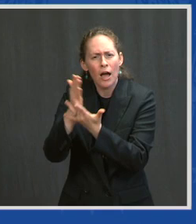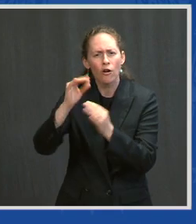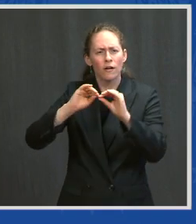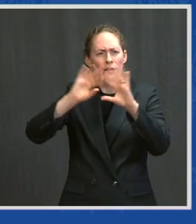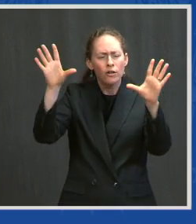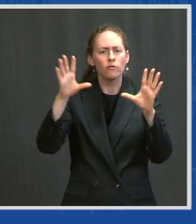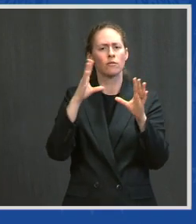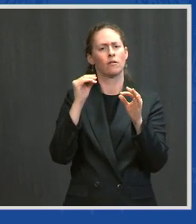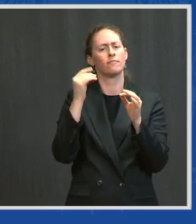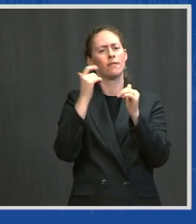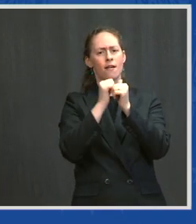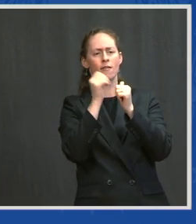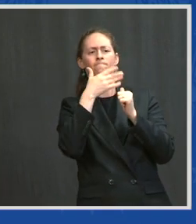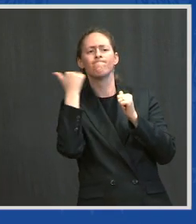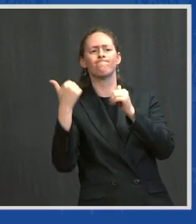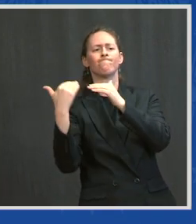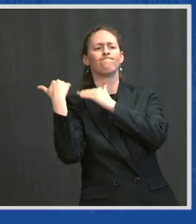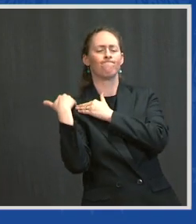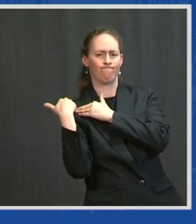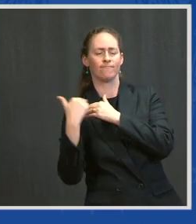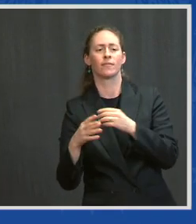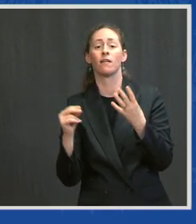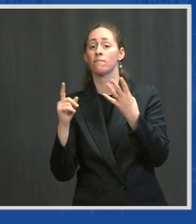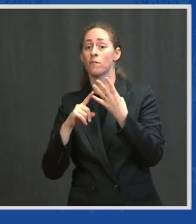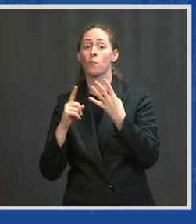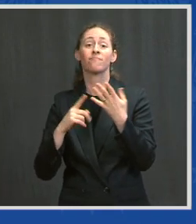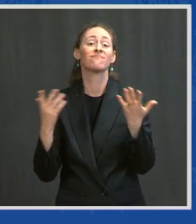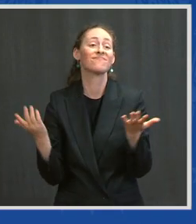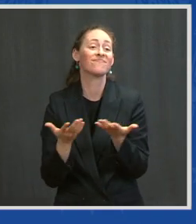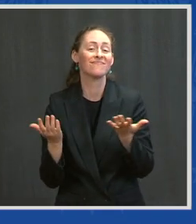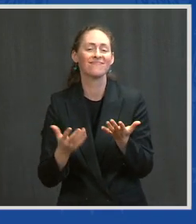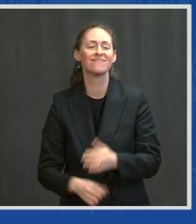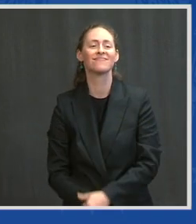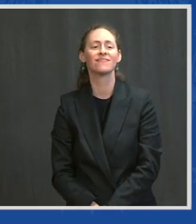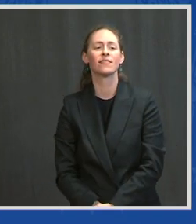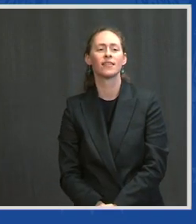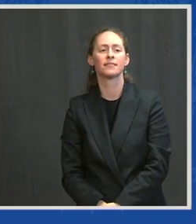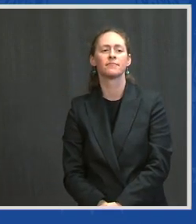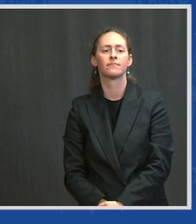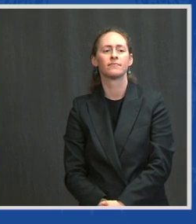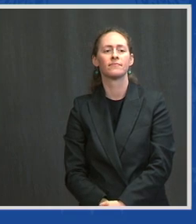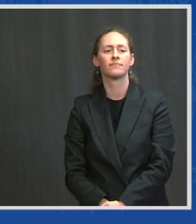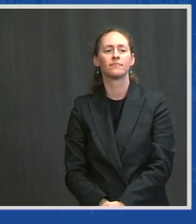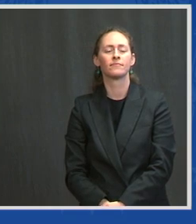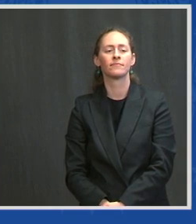Fourth, we are launching a concerted effort to crack down on gun traffickers.